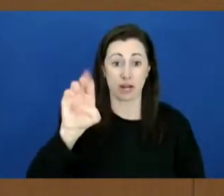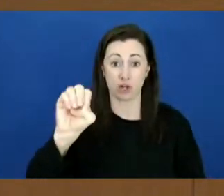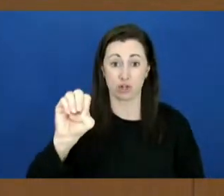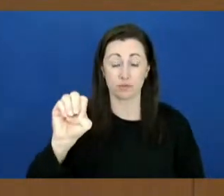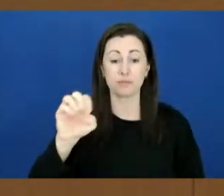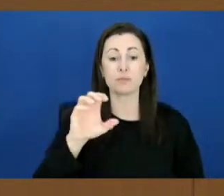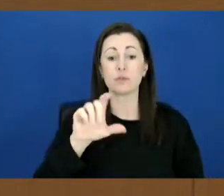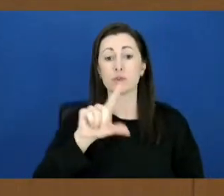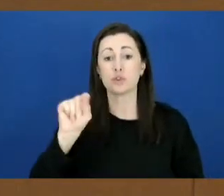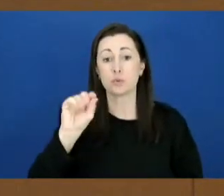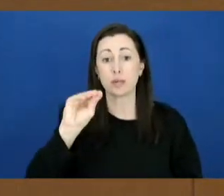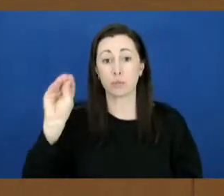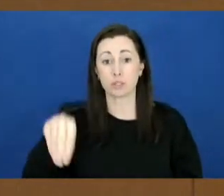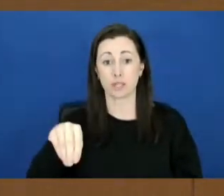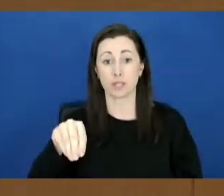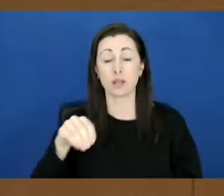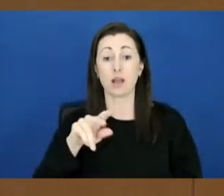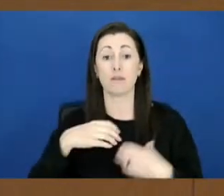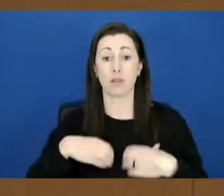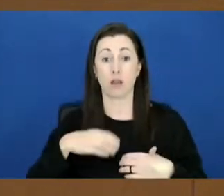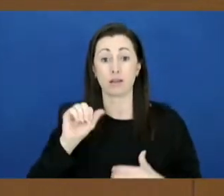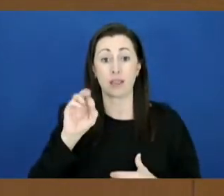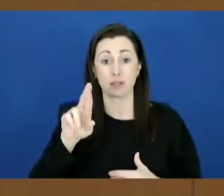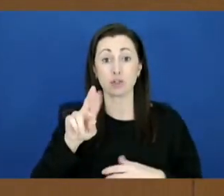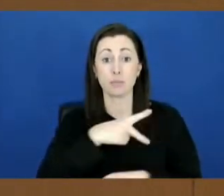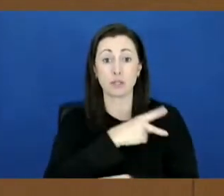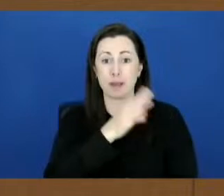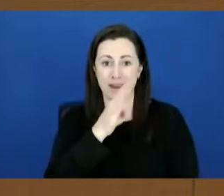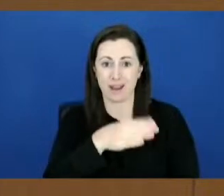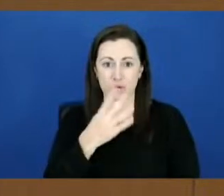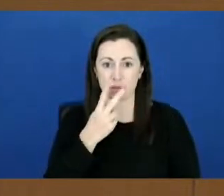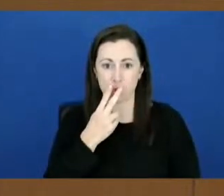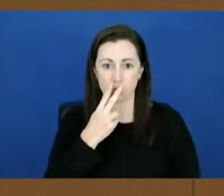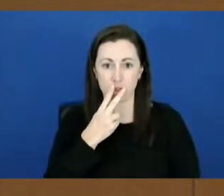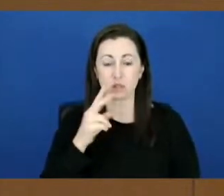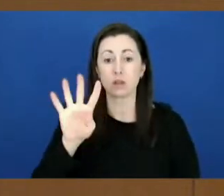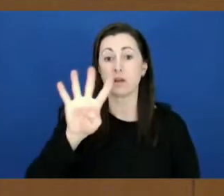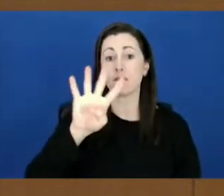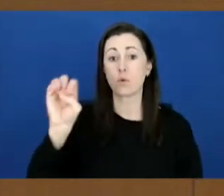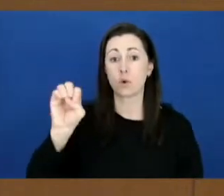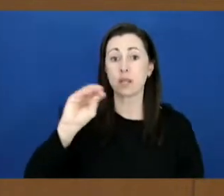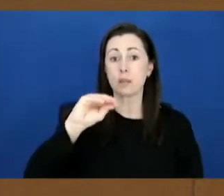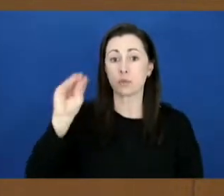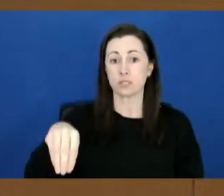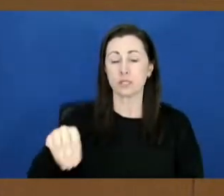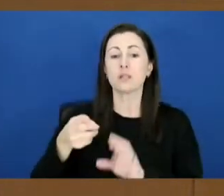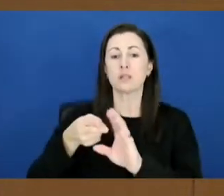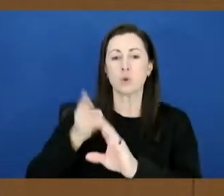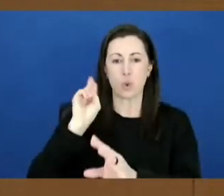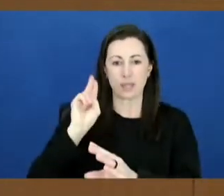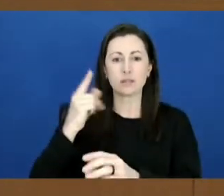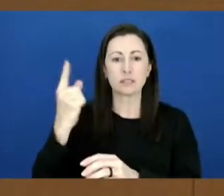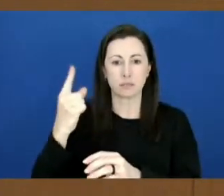WITH LUNG CANCER NOT RARE AND IT IS NOT OVER. 20% OF LUNG CANCER PATIENTS HAVE